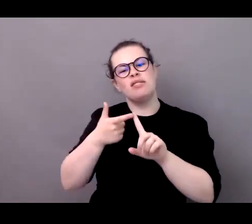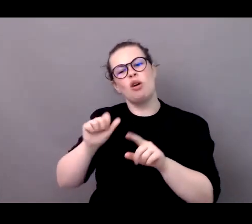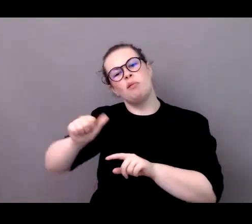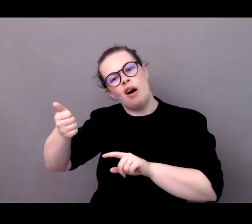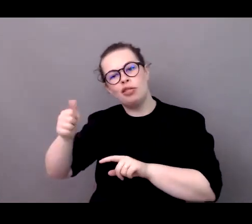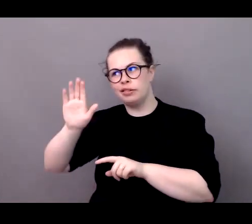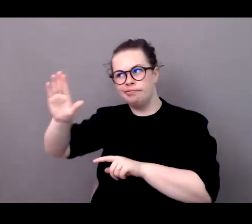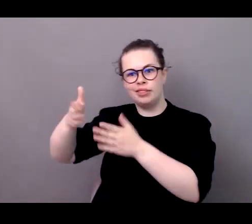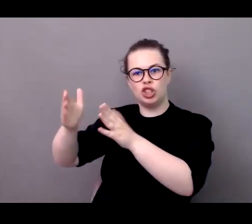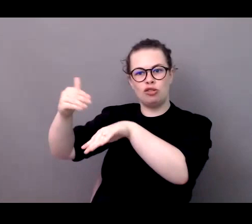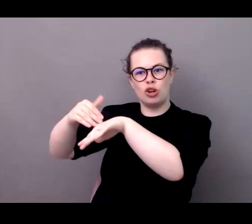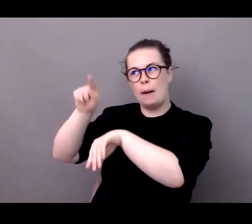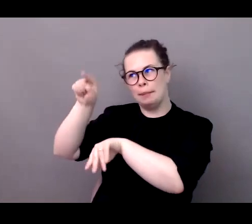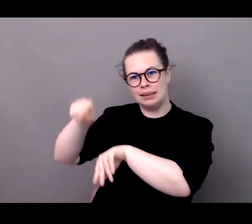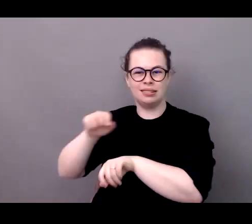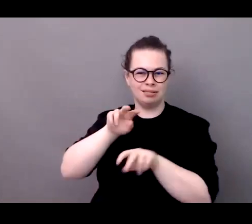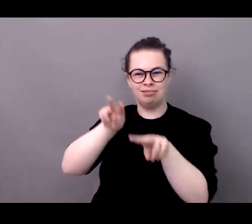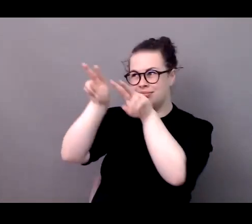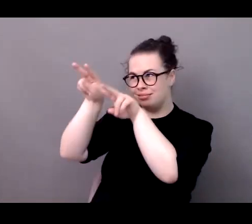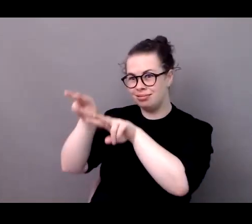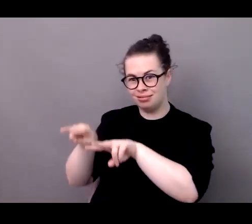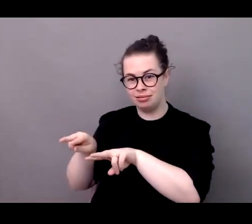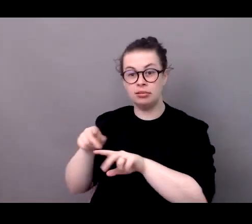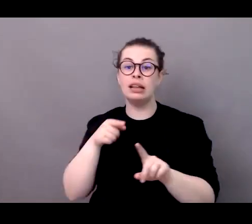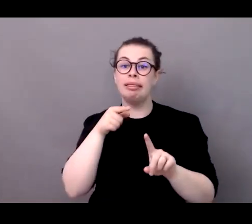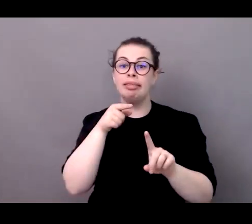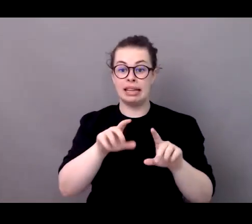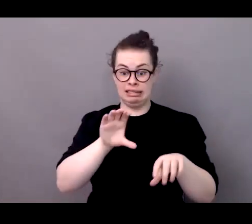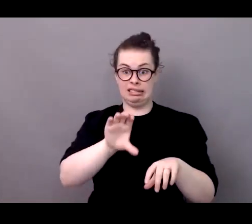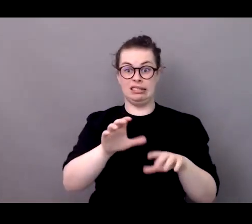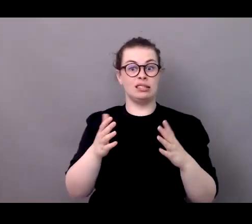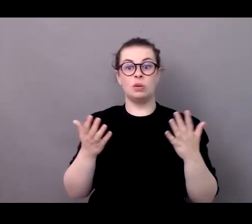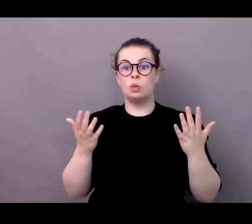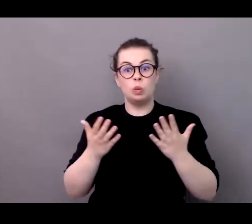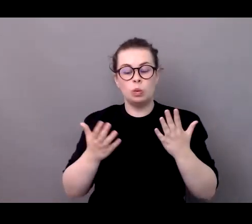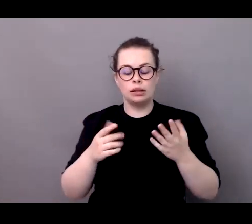of the document is doing is really giving the most detail possible about the specific actions